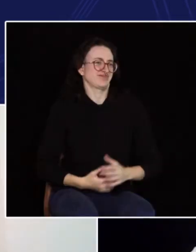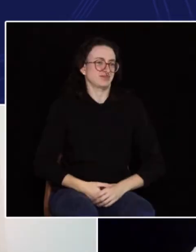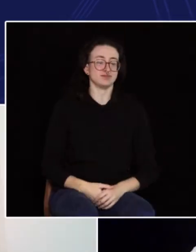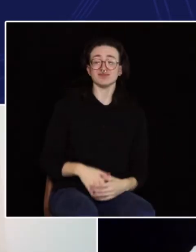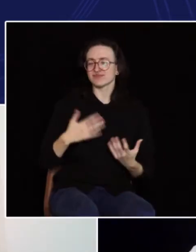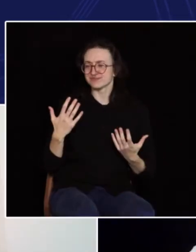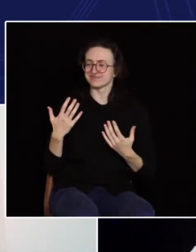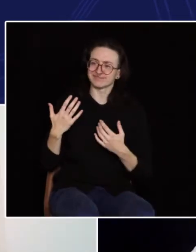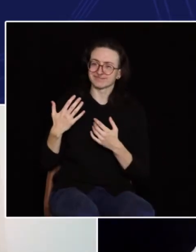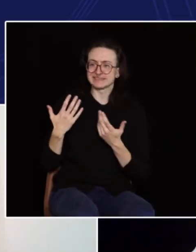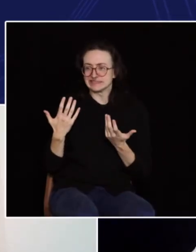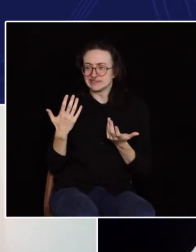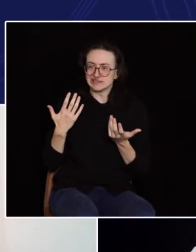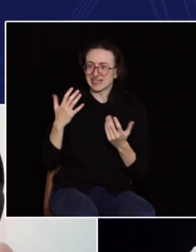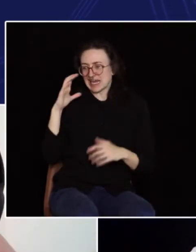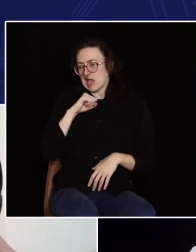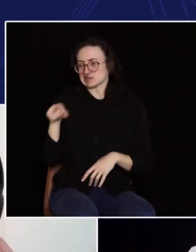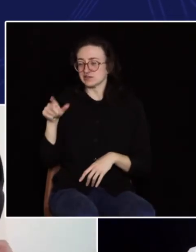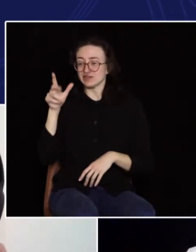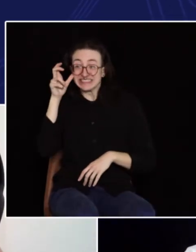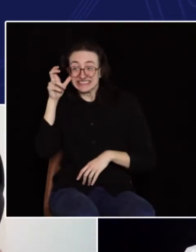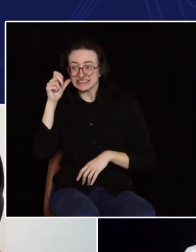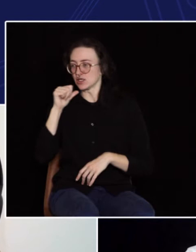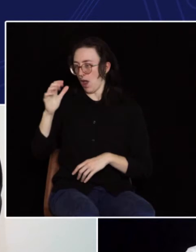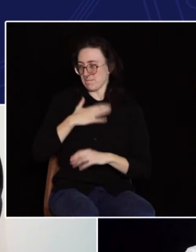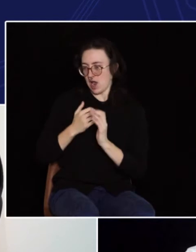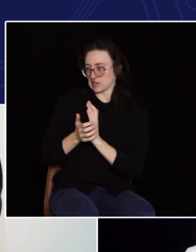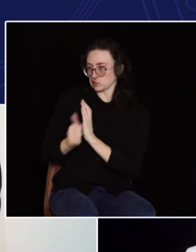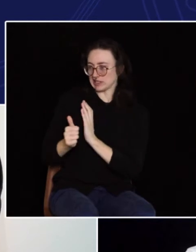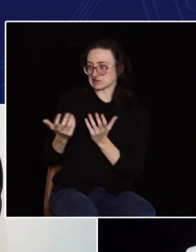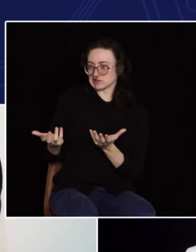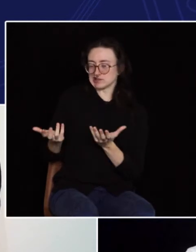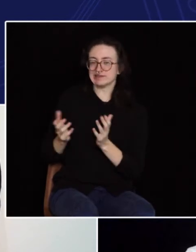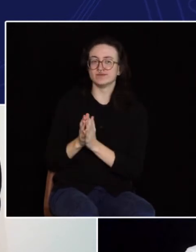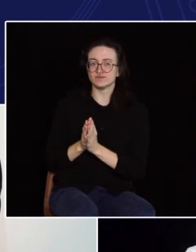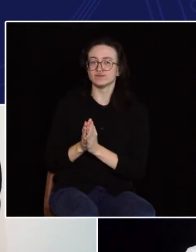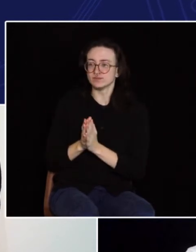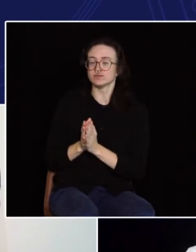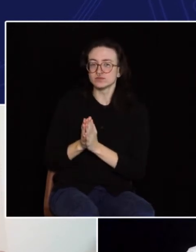[ZAIN:] I guess since listening isn’t something that is one of my strengths